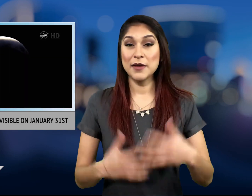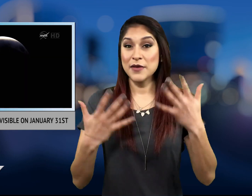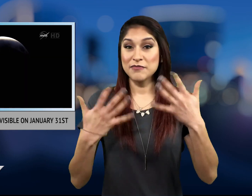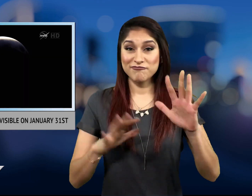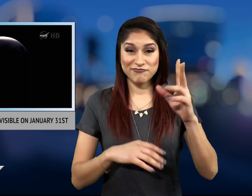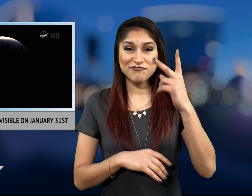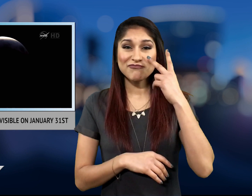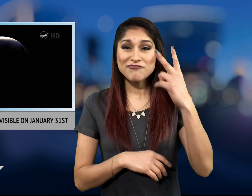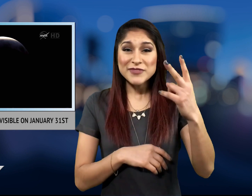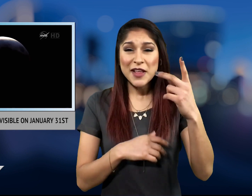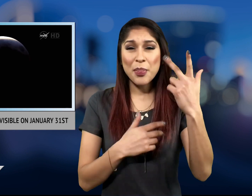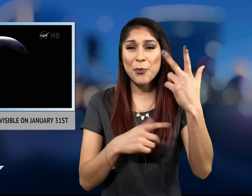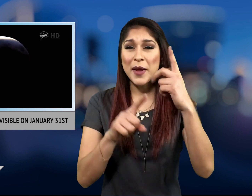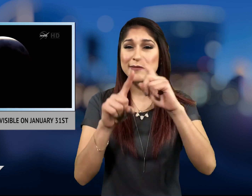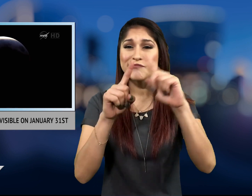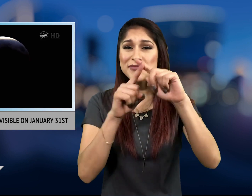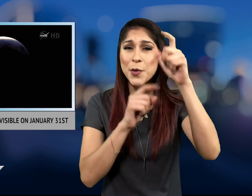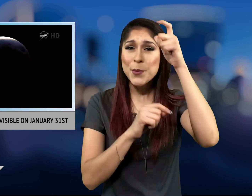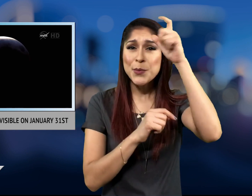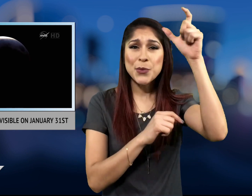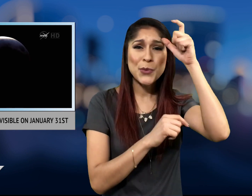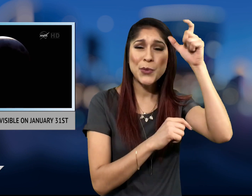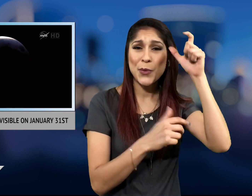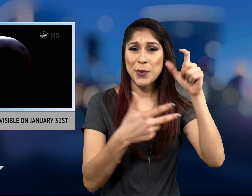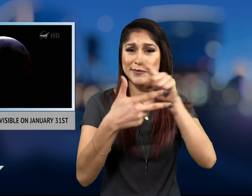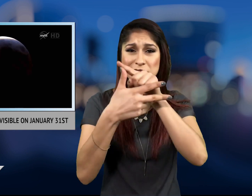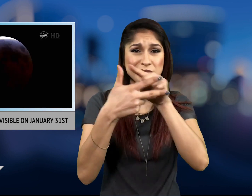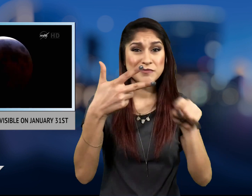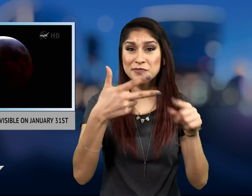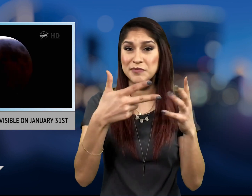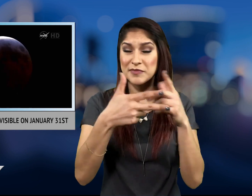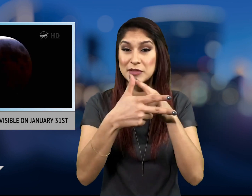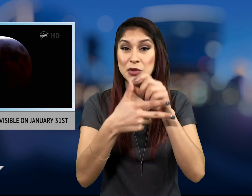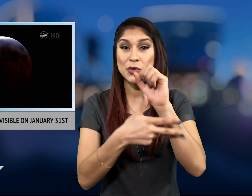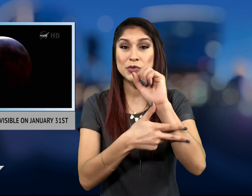You've heard of super moons, blue moons and blood moons.